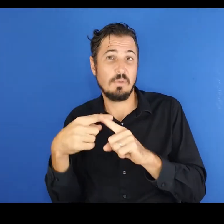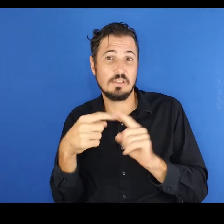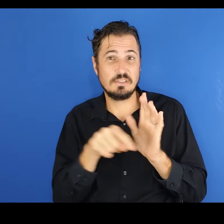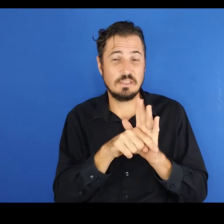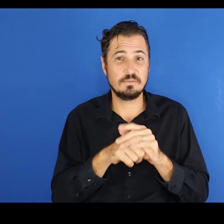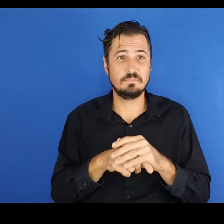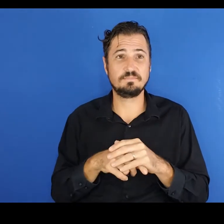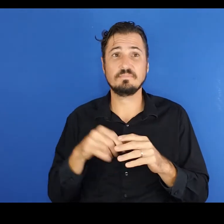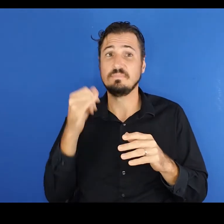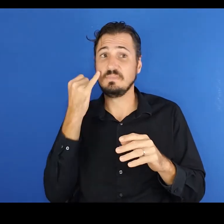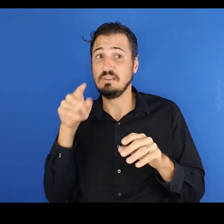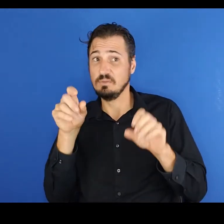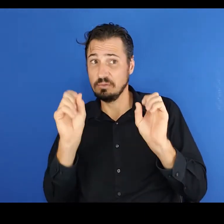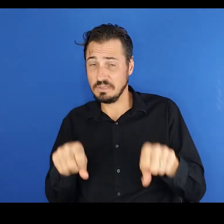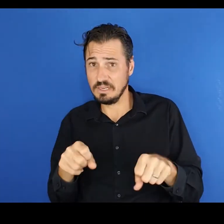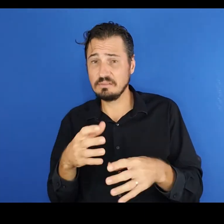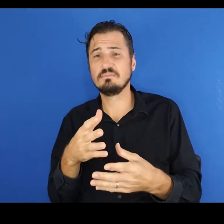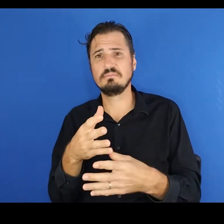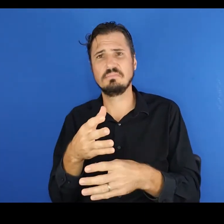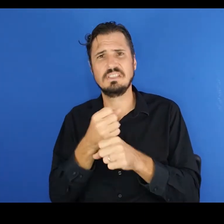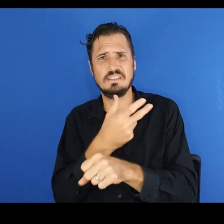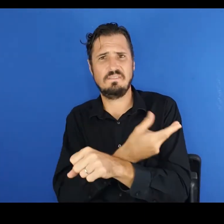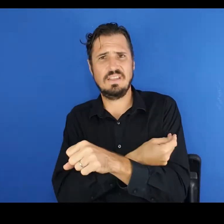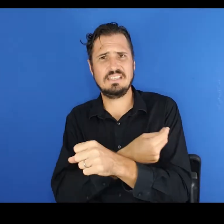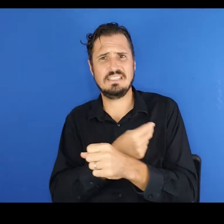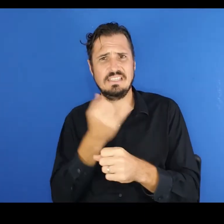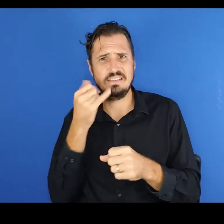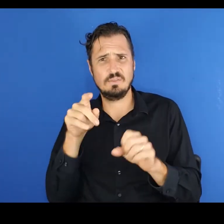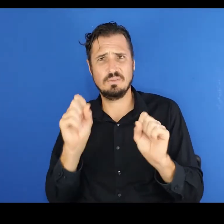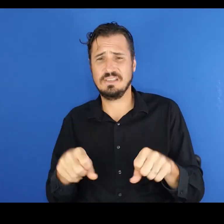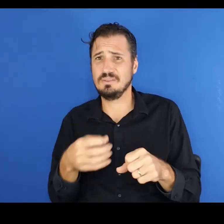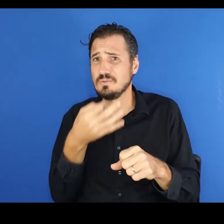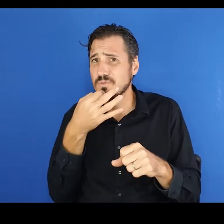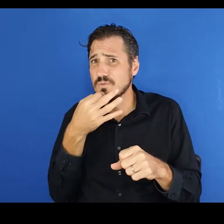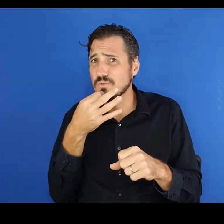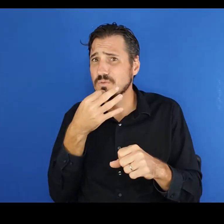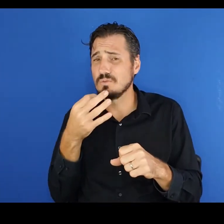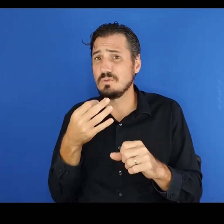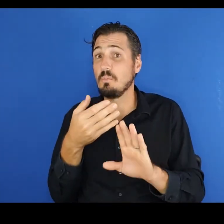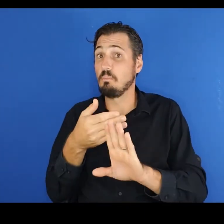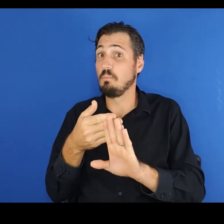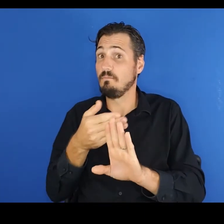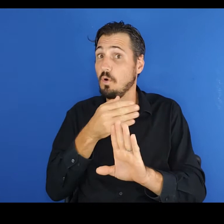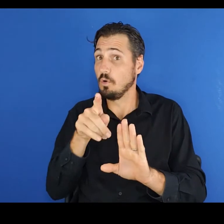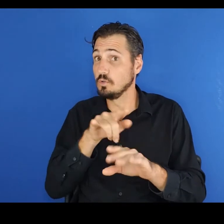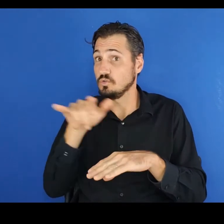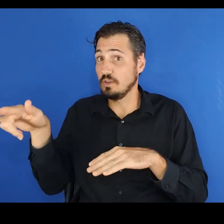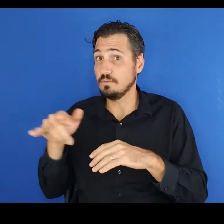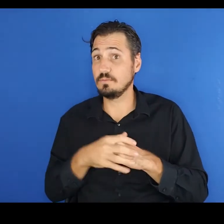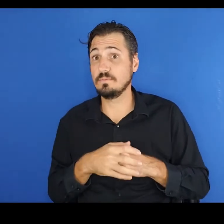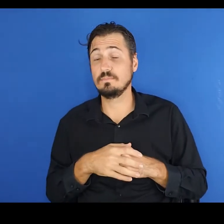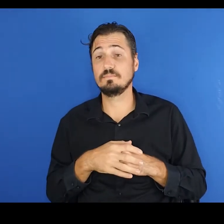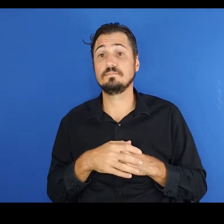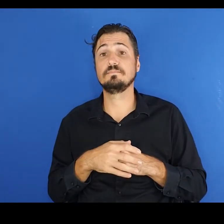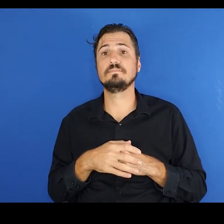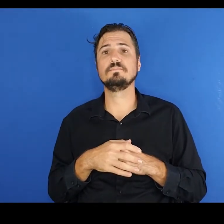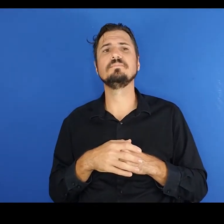Most importantly, get a vaccine if you are able—the sooner the better and definitely before you travel